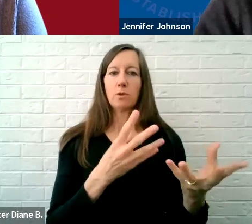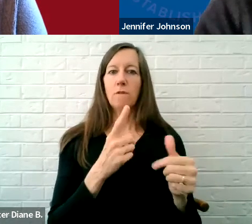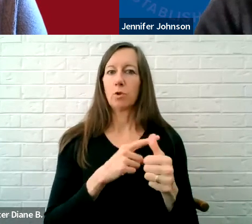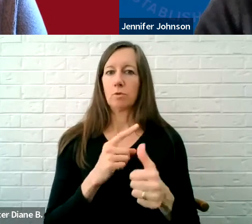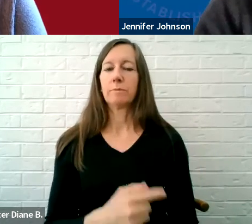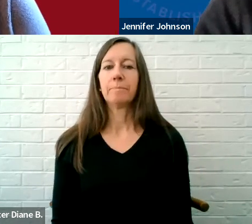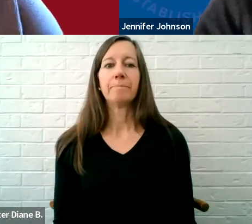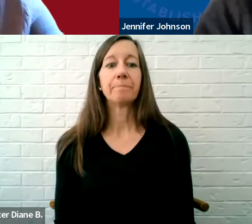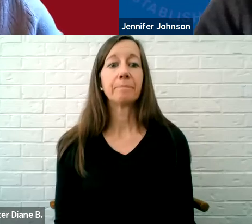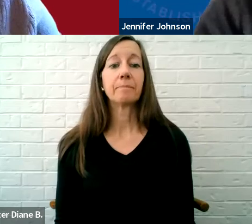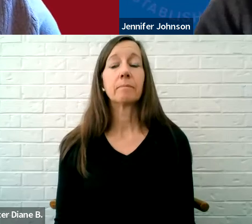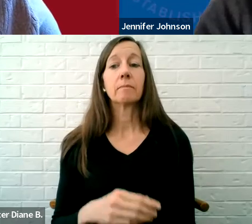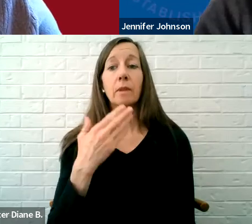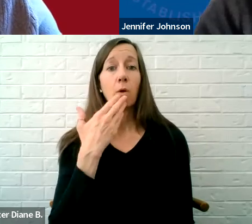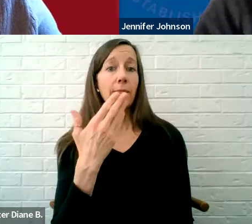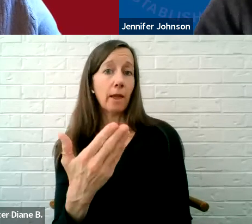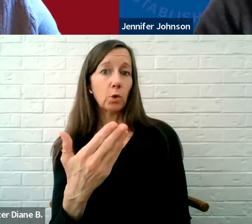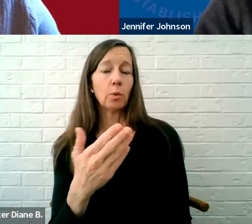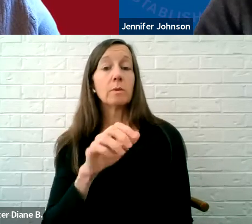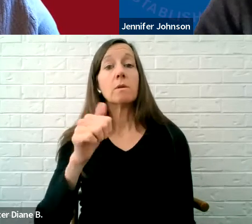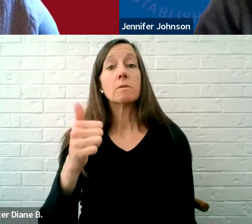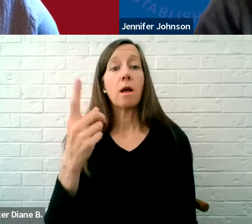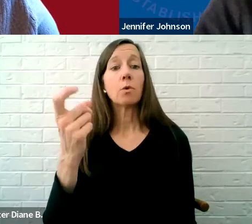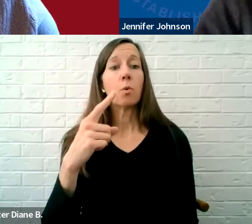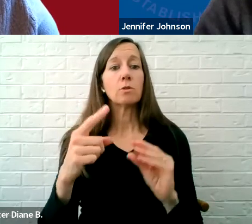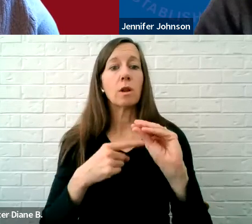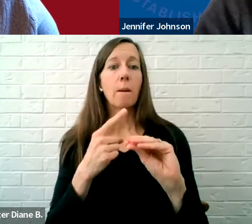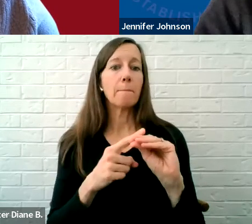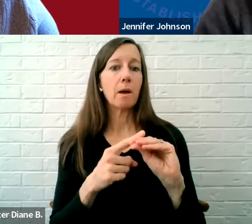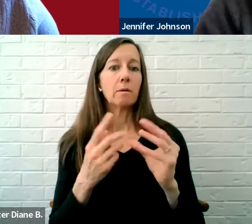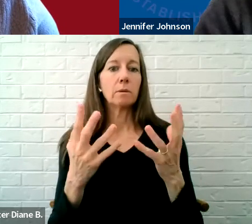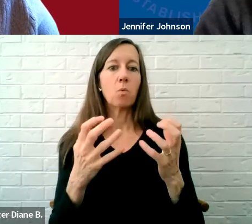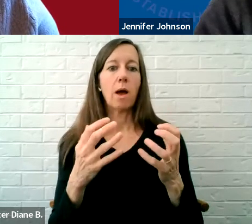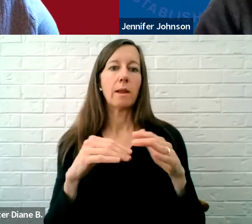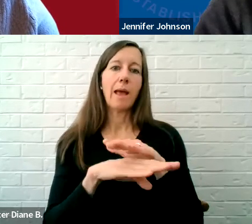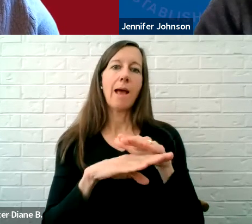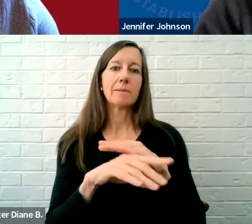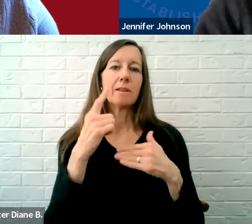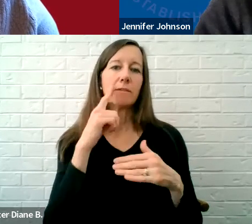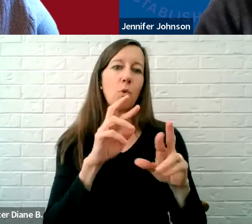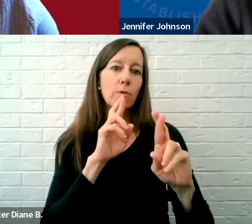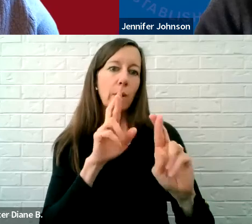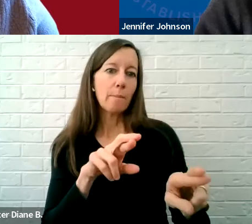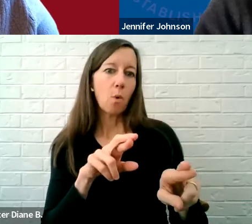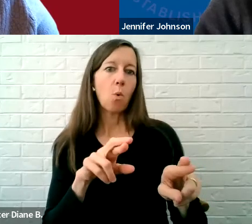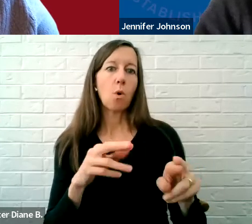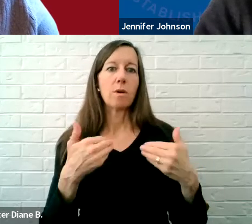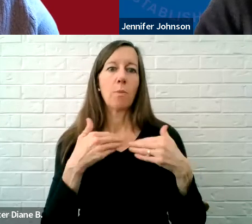Alright! Thank you! And then there's another question about just wanting. Access to the report and again, I think we've got links now to that.